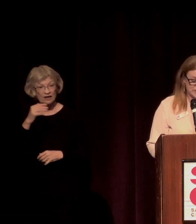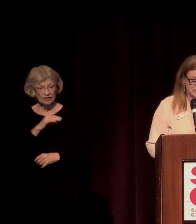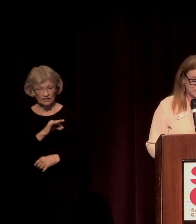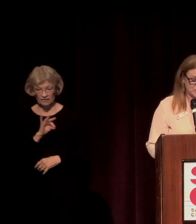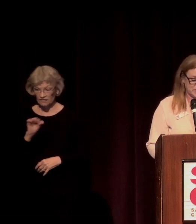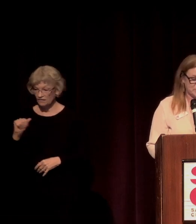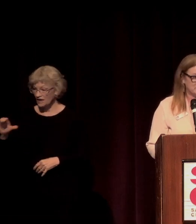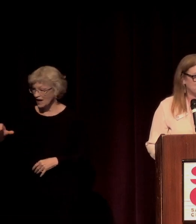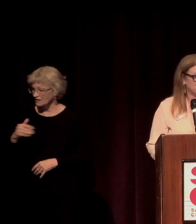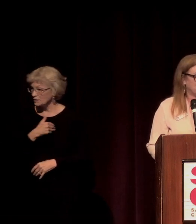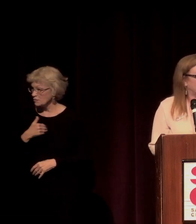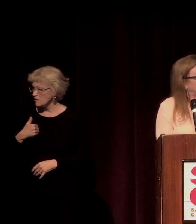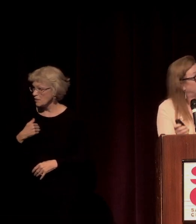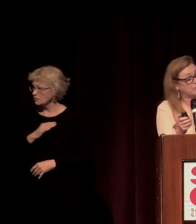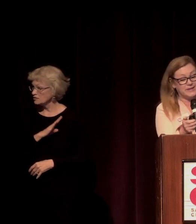Dr.